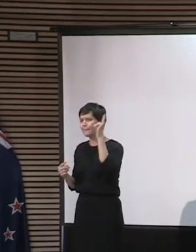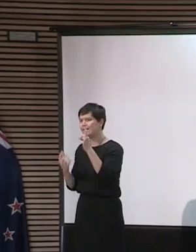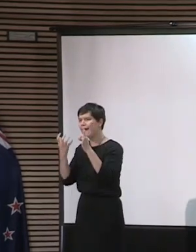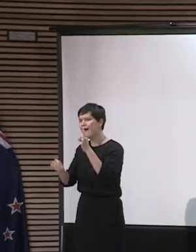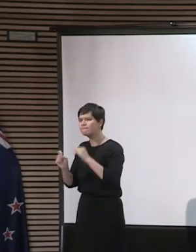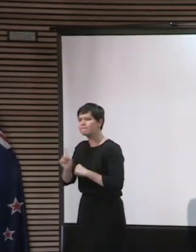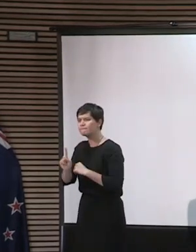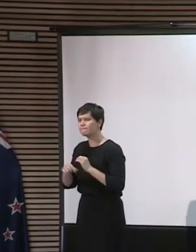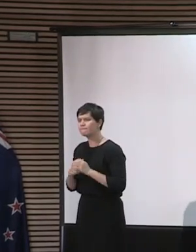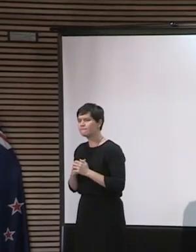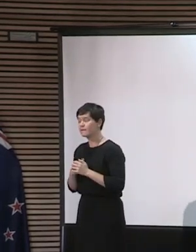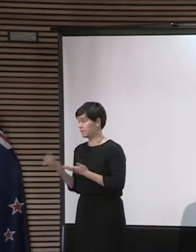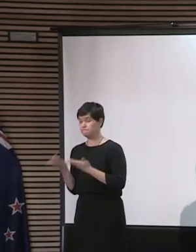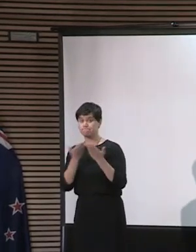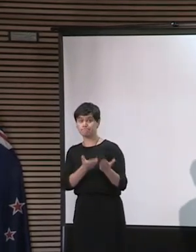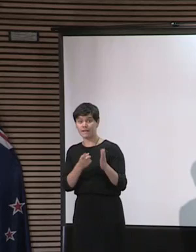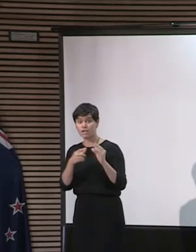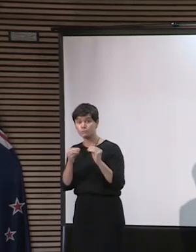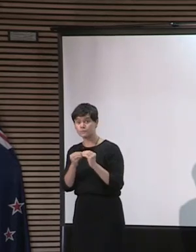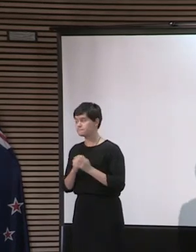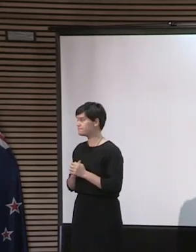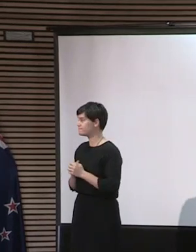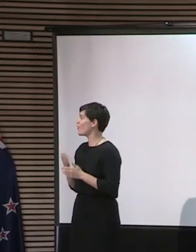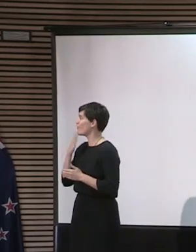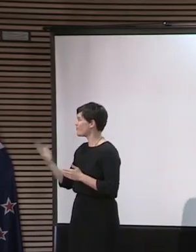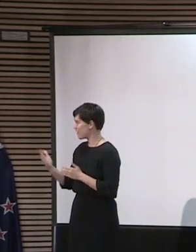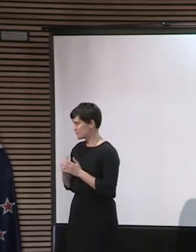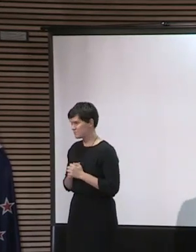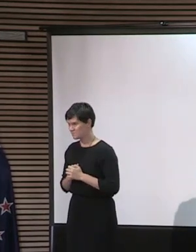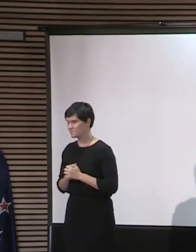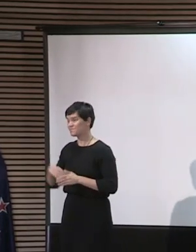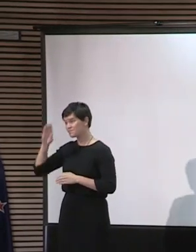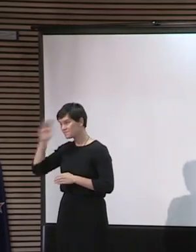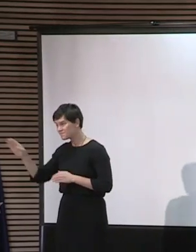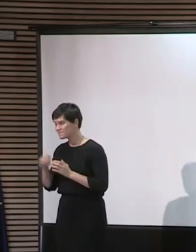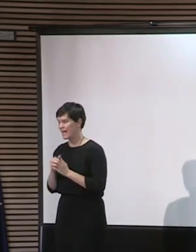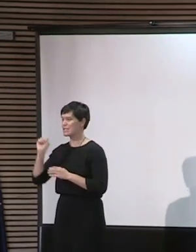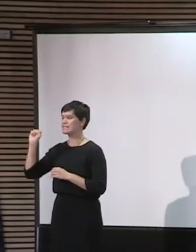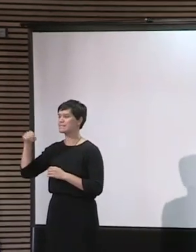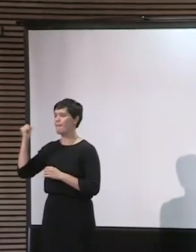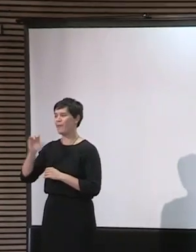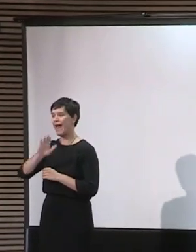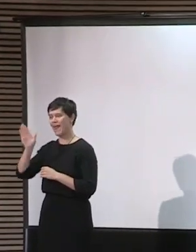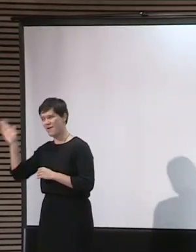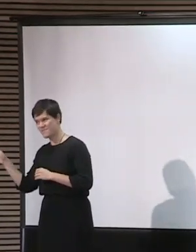you reach a compromise where they said 150 and you'd go down to 100? I'll let the Director-General speak to